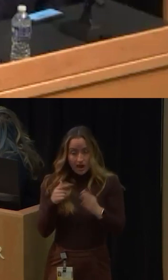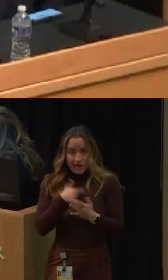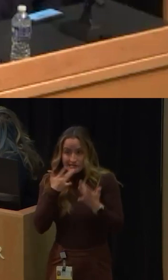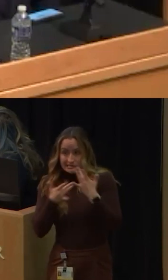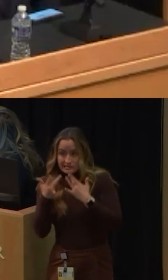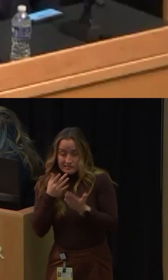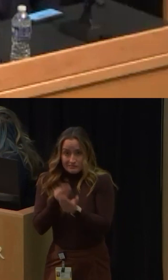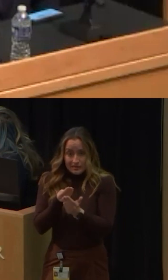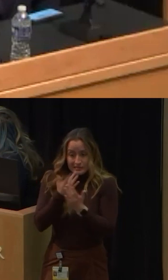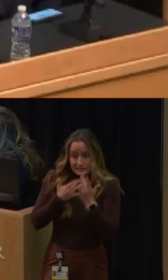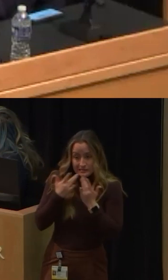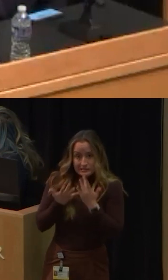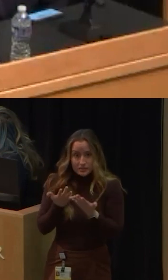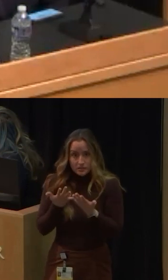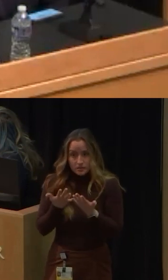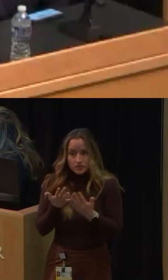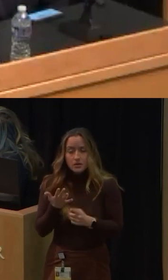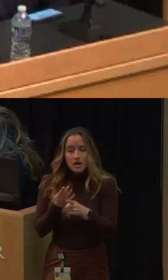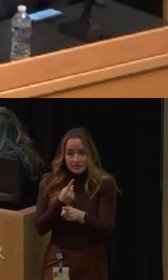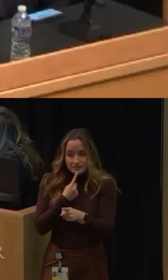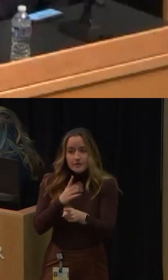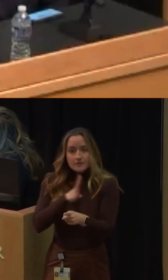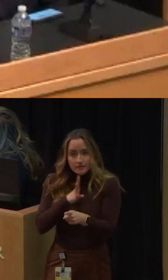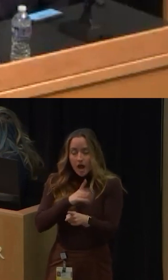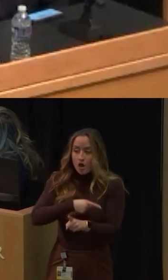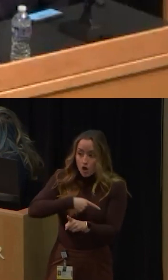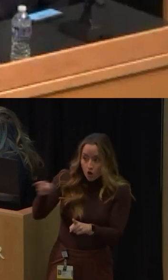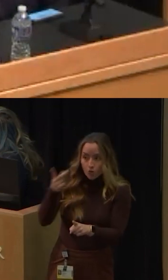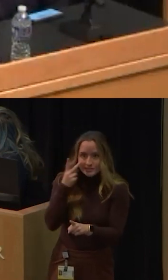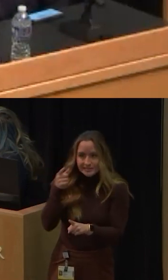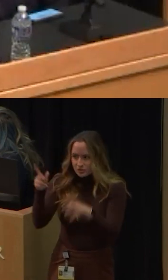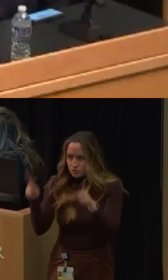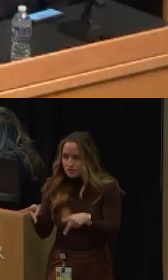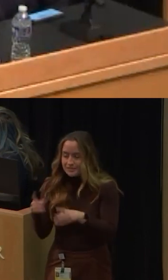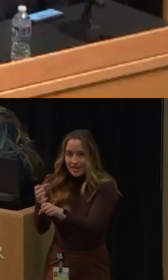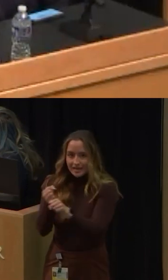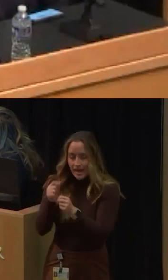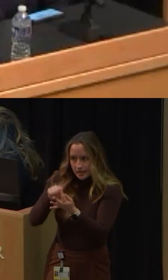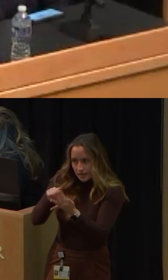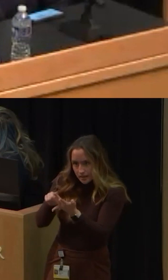listen, go see so-and-so and get a such-and-such. Boil it down. Do this.